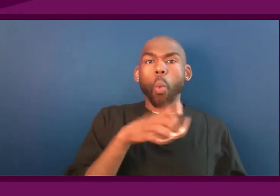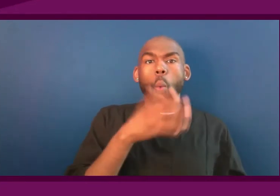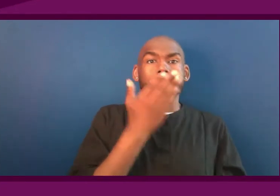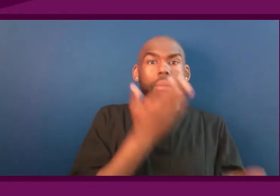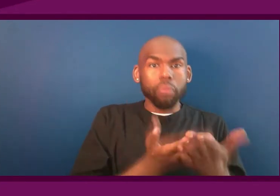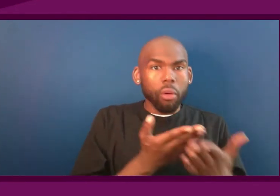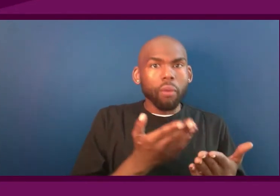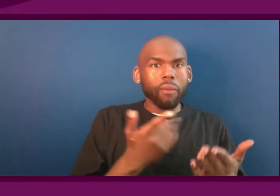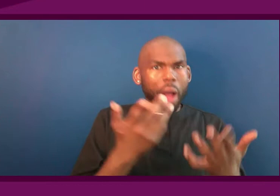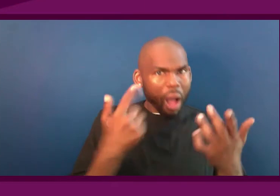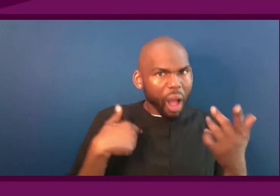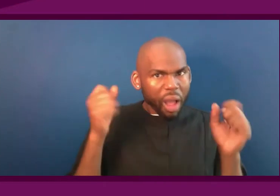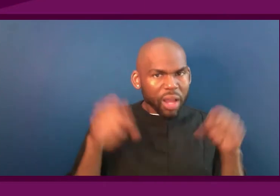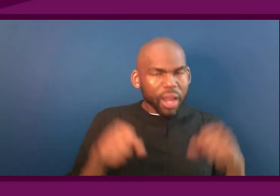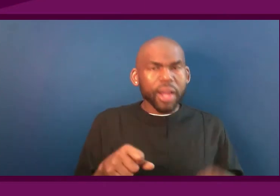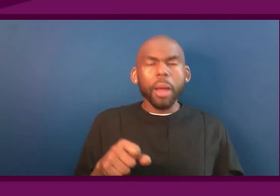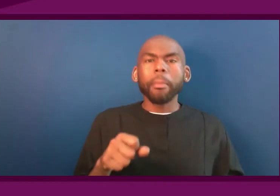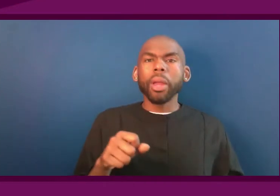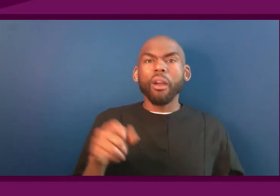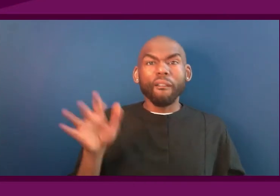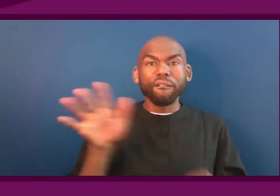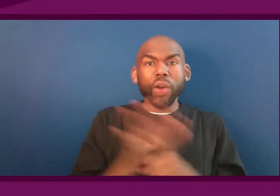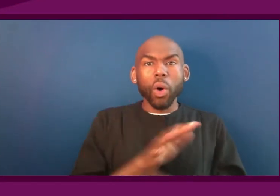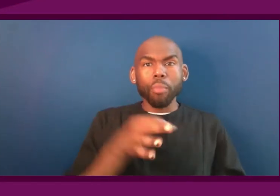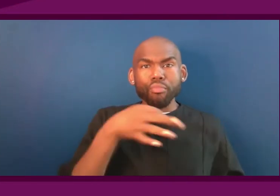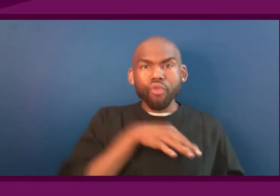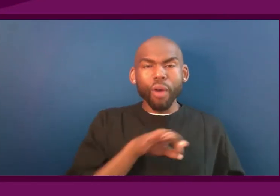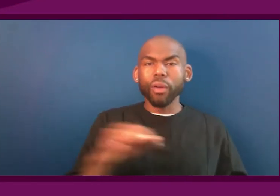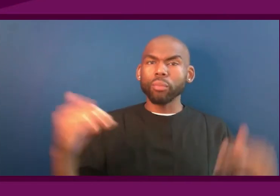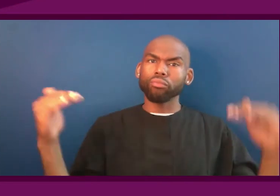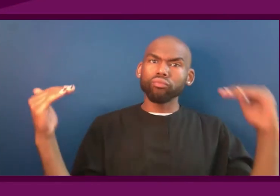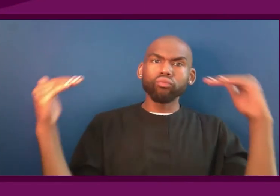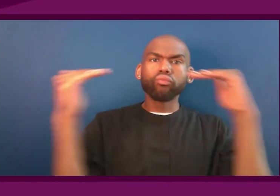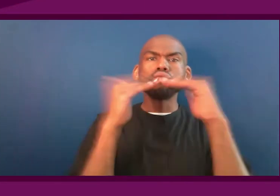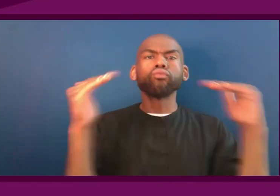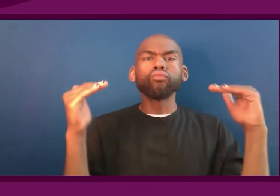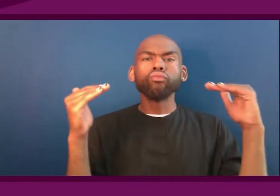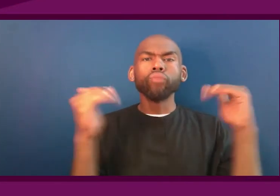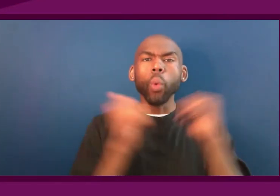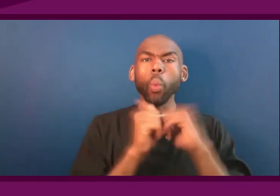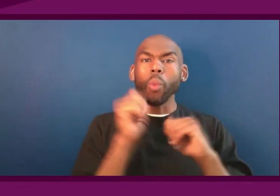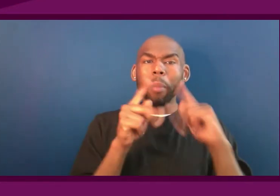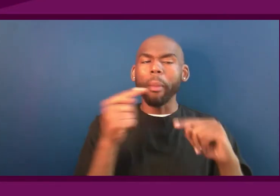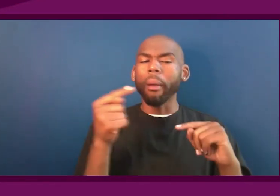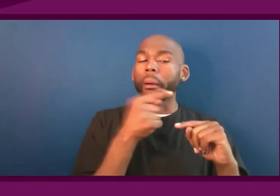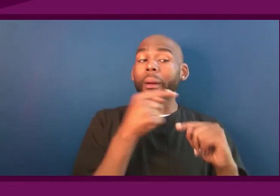but I would say that I joined the community in 1986 when my precious daughter was born.